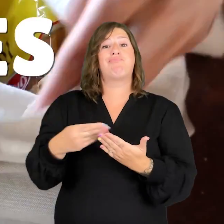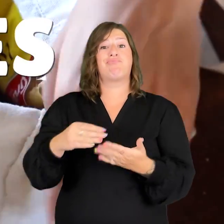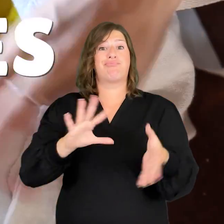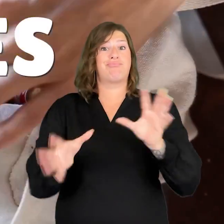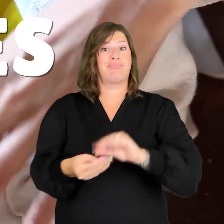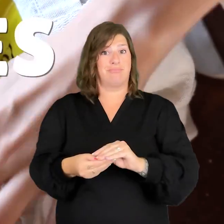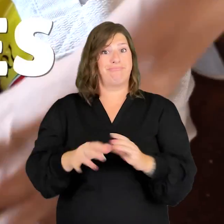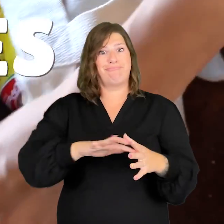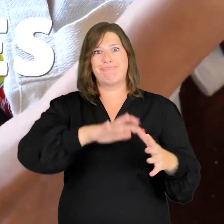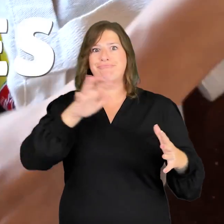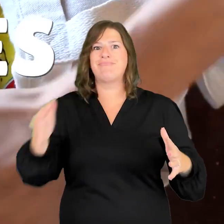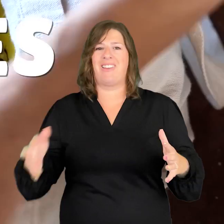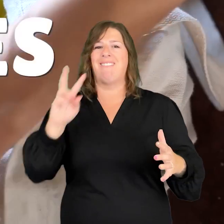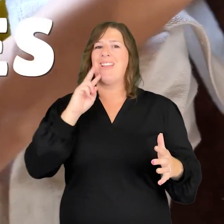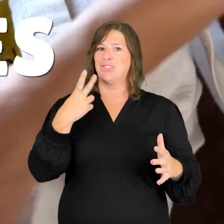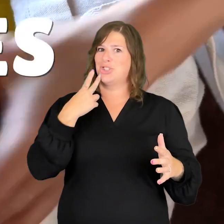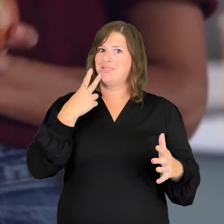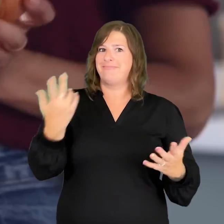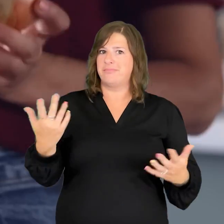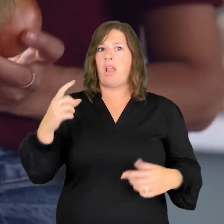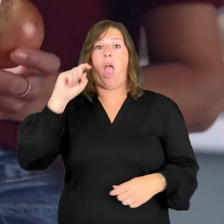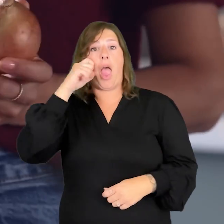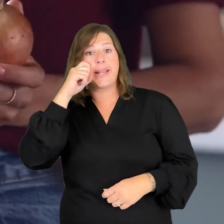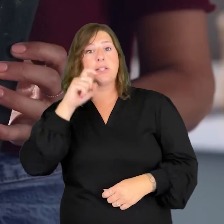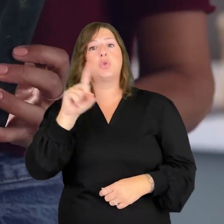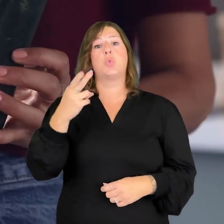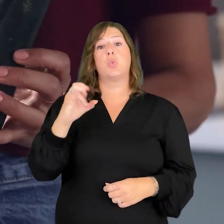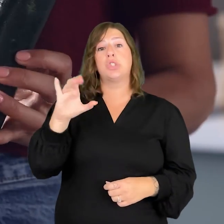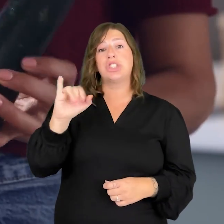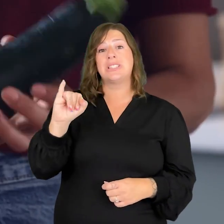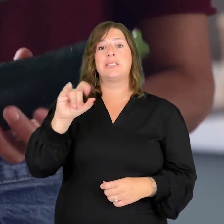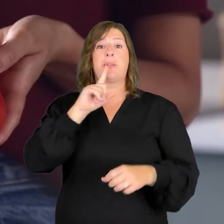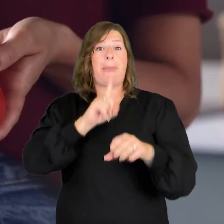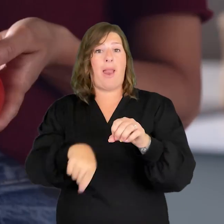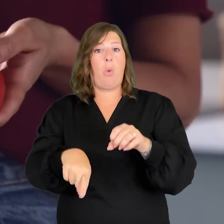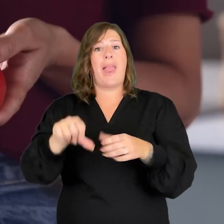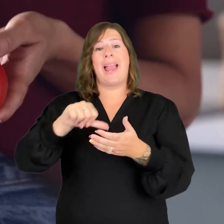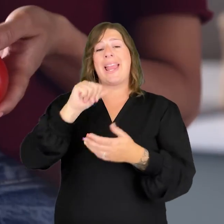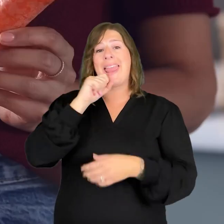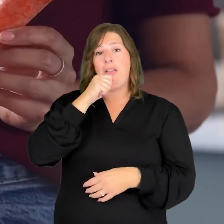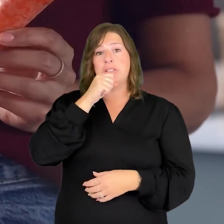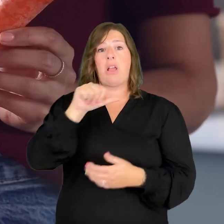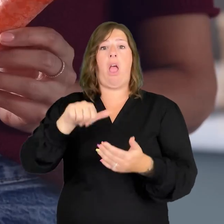There are a whole bunch of veggies like onions, zucchini, tomatoes, carrots,